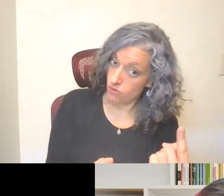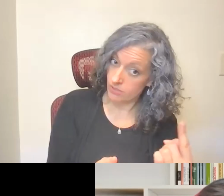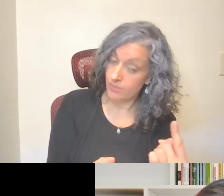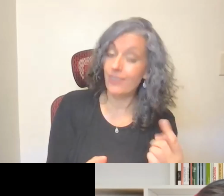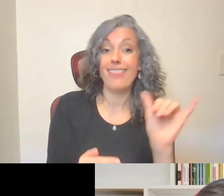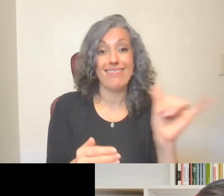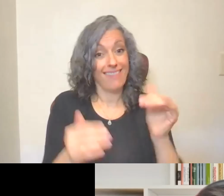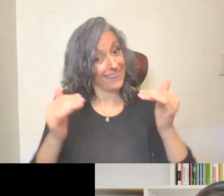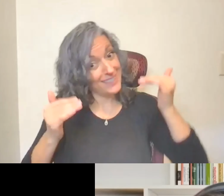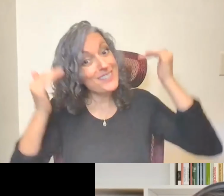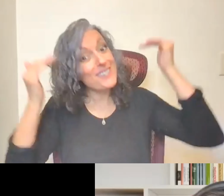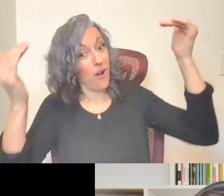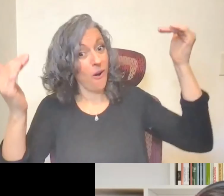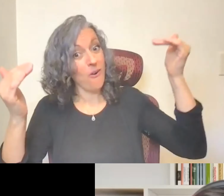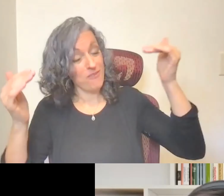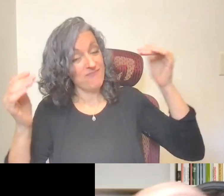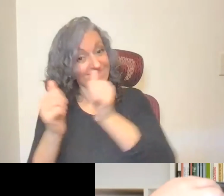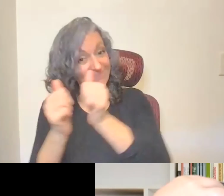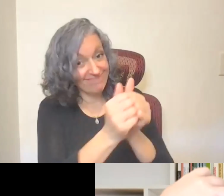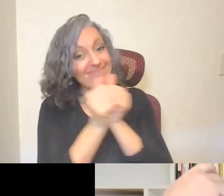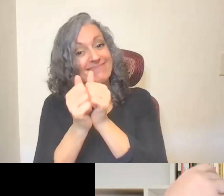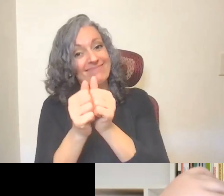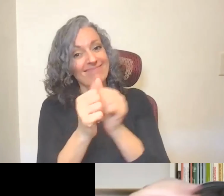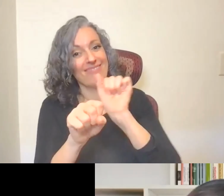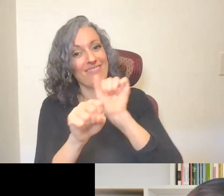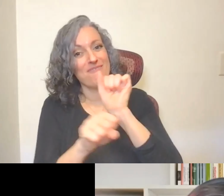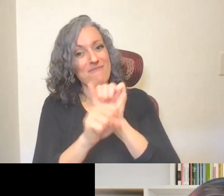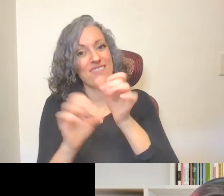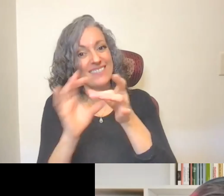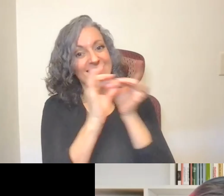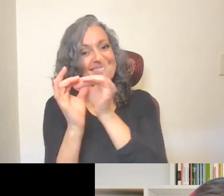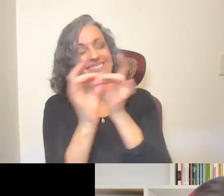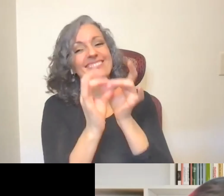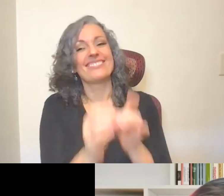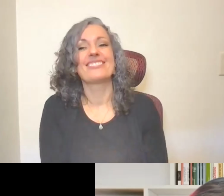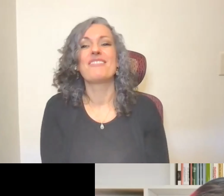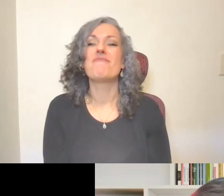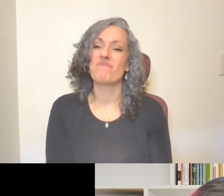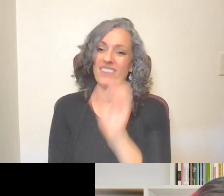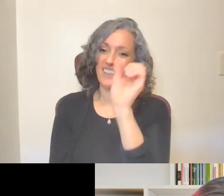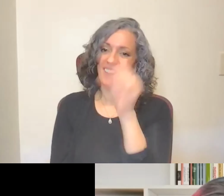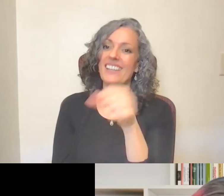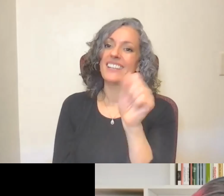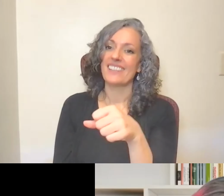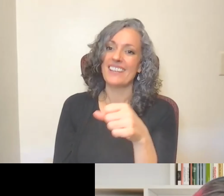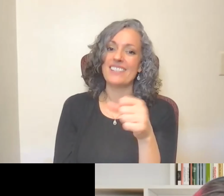working together. [Jared]: That that's awesome. There was actually a comment very early in your